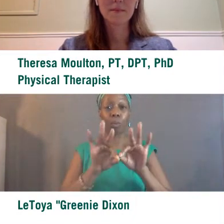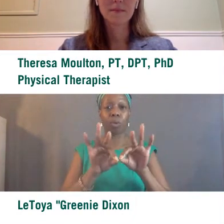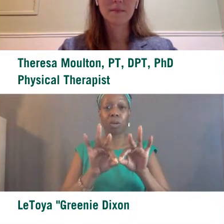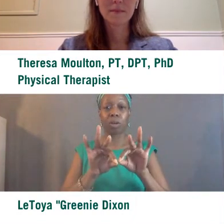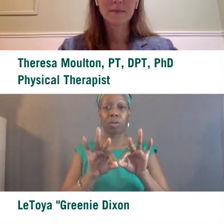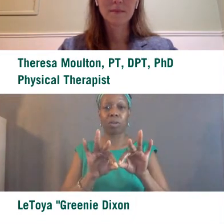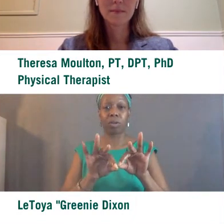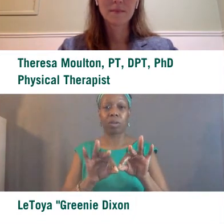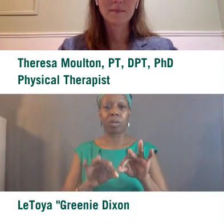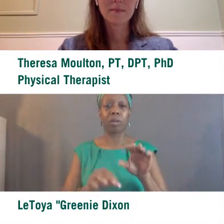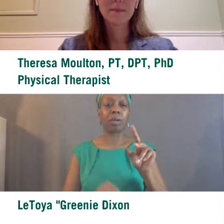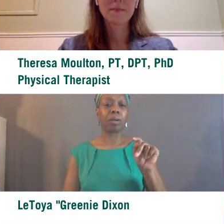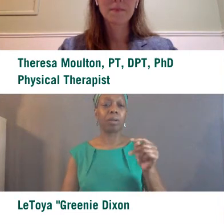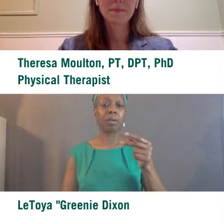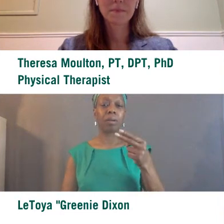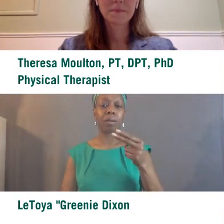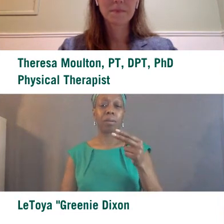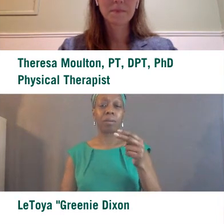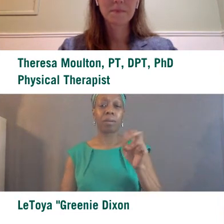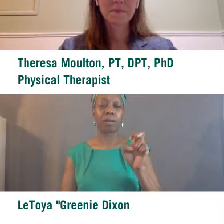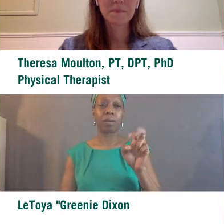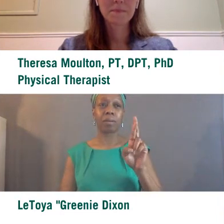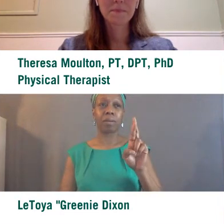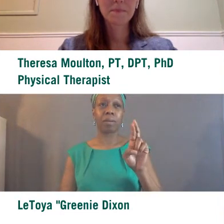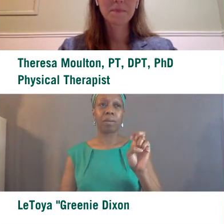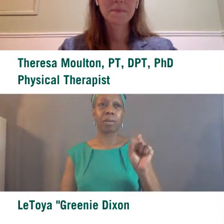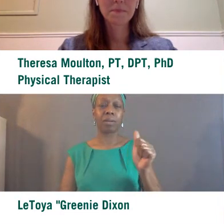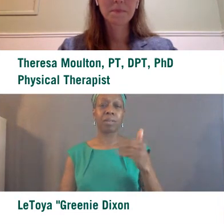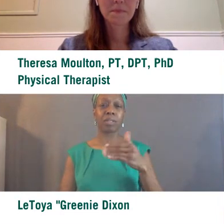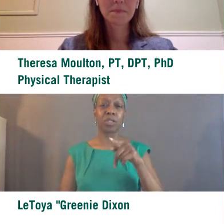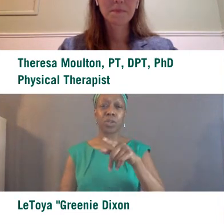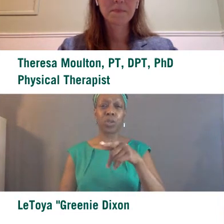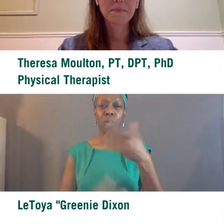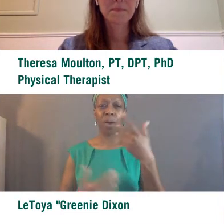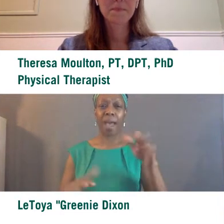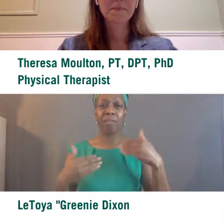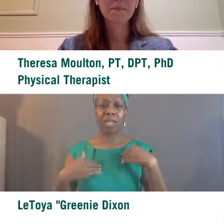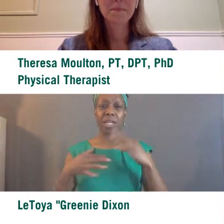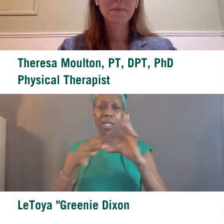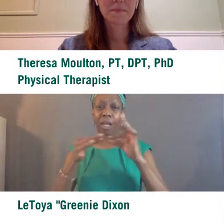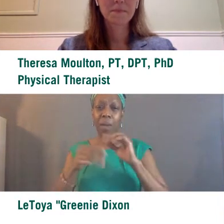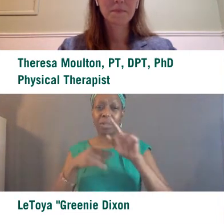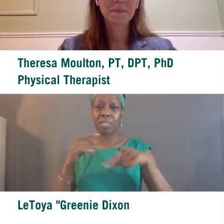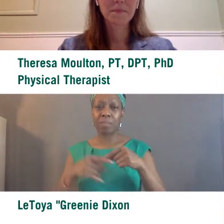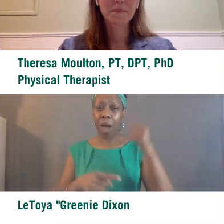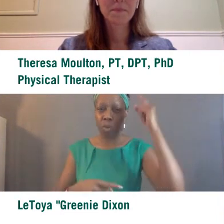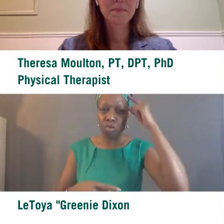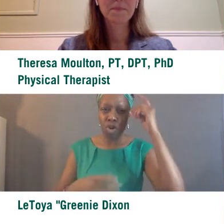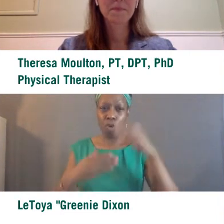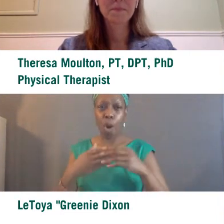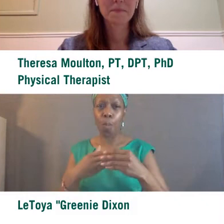Theresa, you might have comments on the neuro-plasticity and then maybe we could bump it to Sudarshan on the muscle.